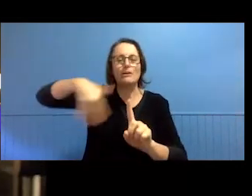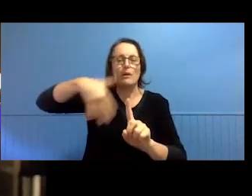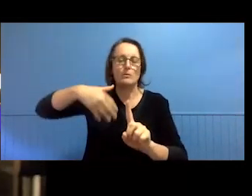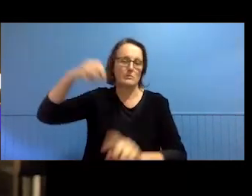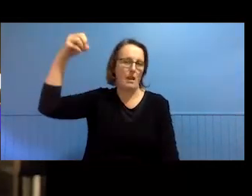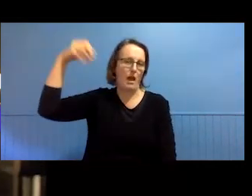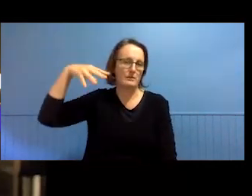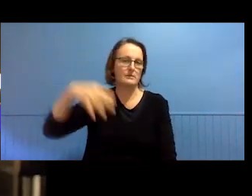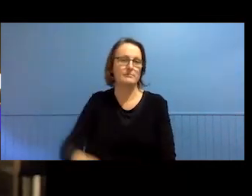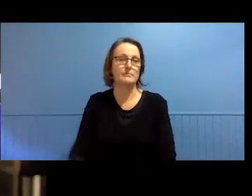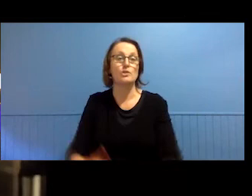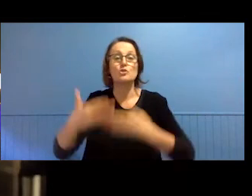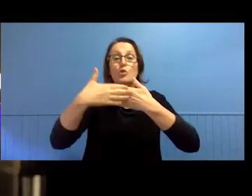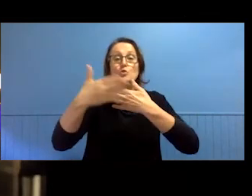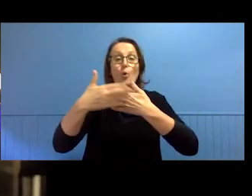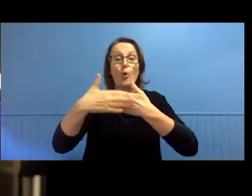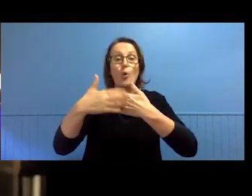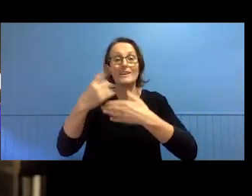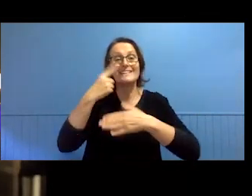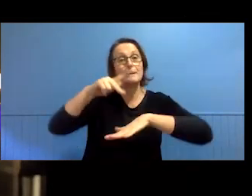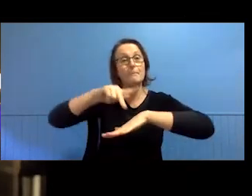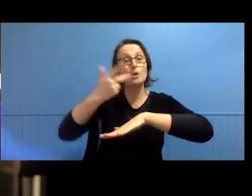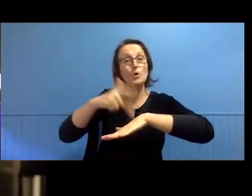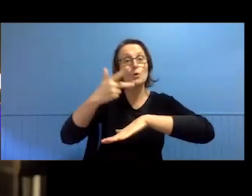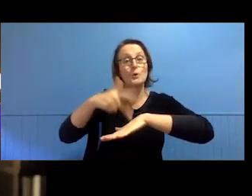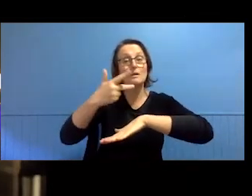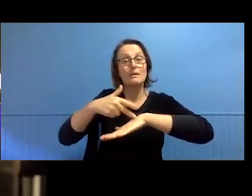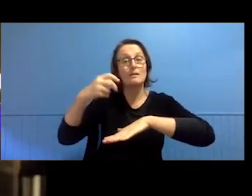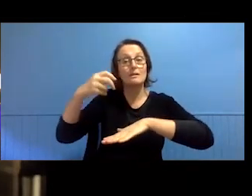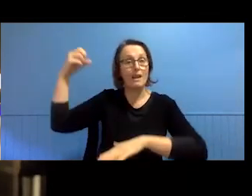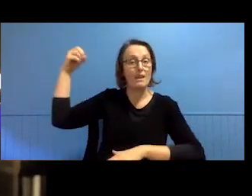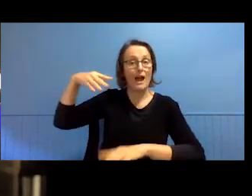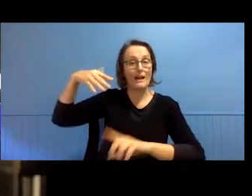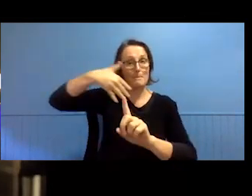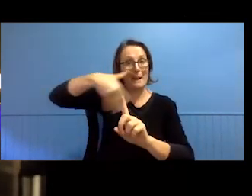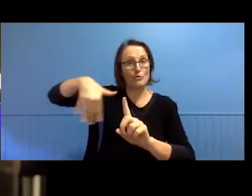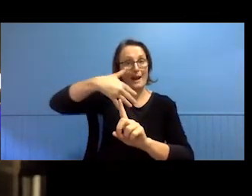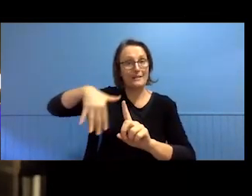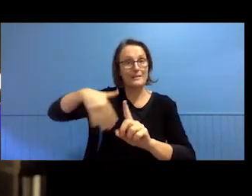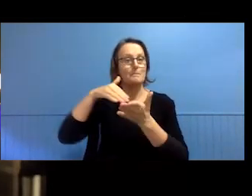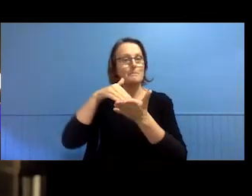see in the doorway here, they put a blue background light and what that's done is help bring out the colour in the subject and made the